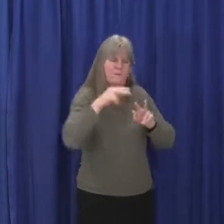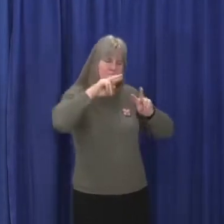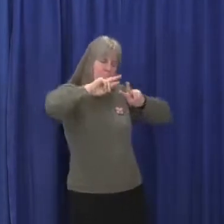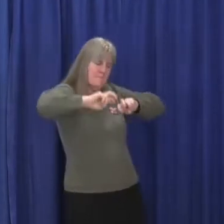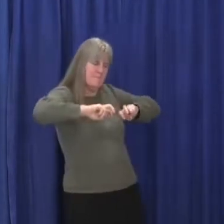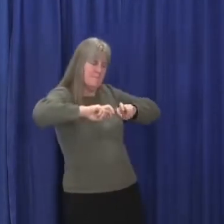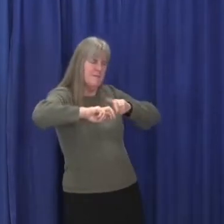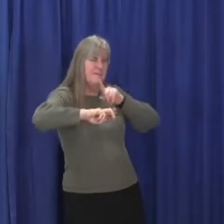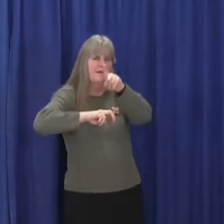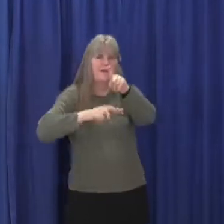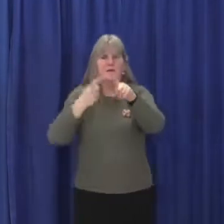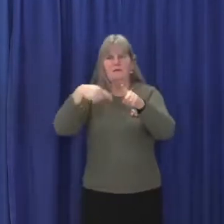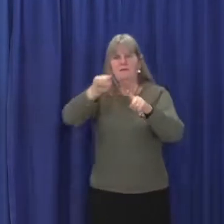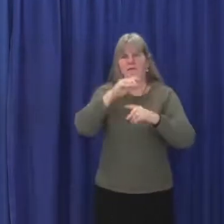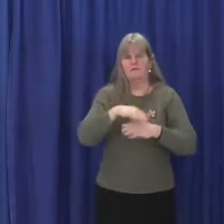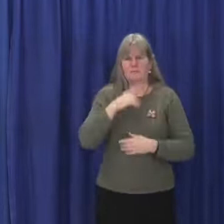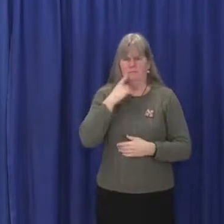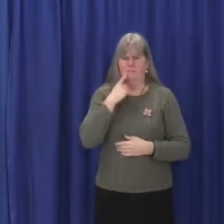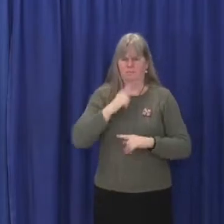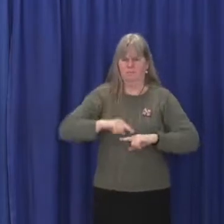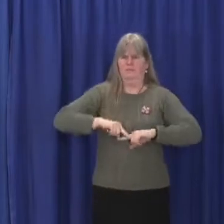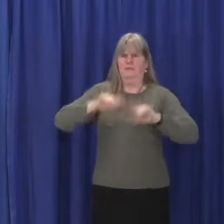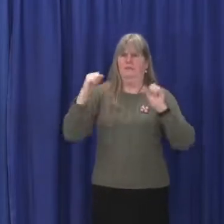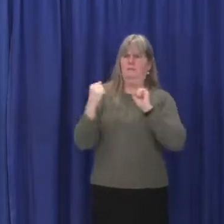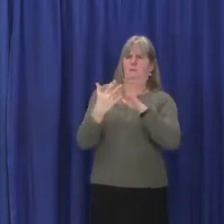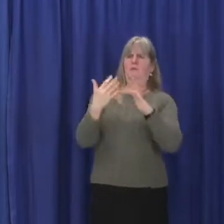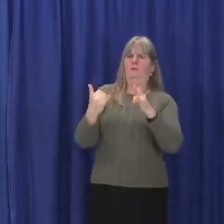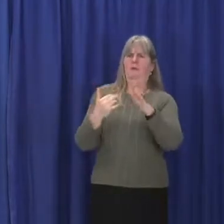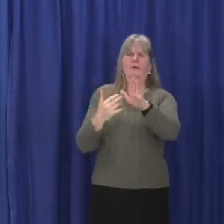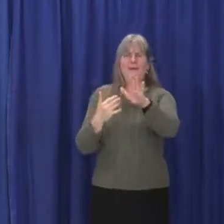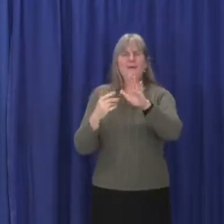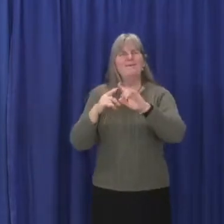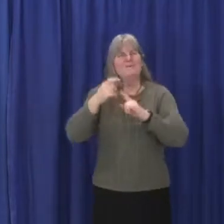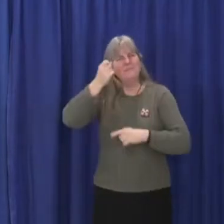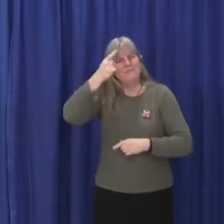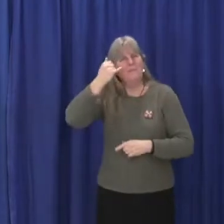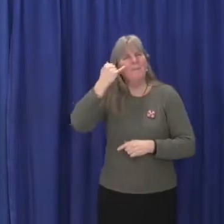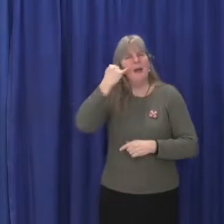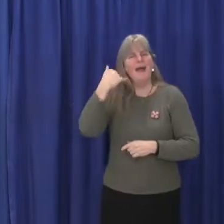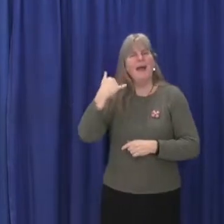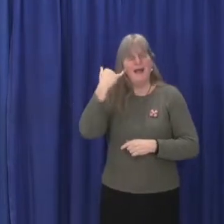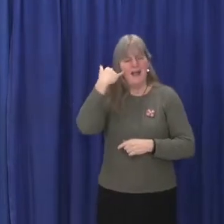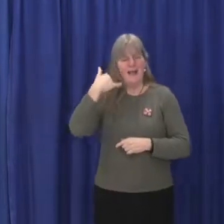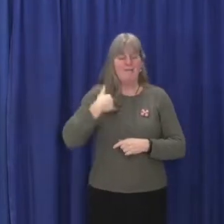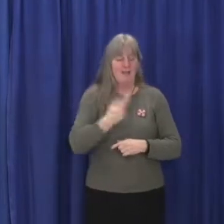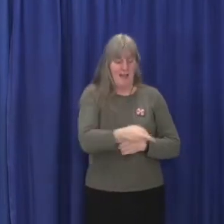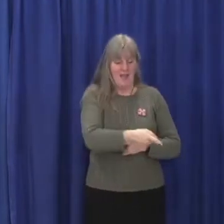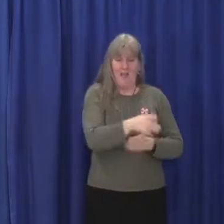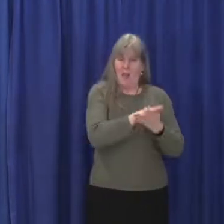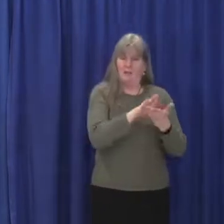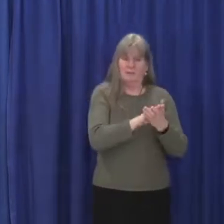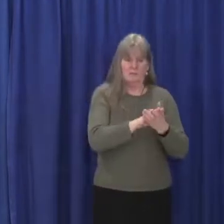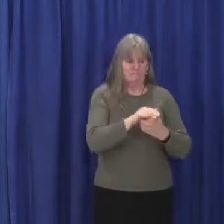like a dramatic shift. However, if there is an increased risk to the health and safety